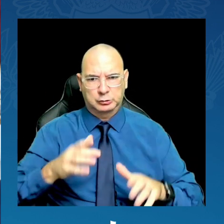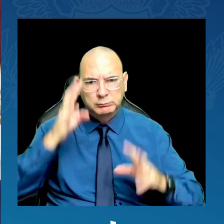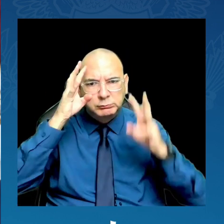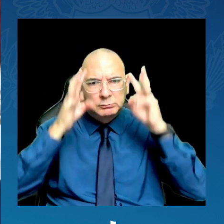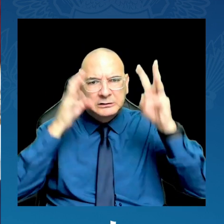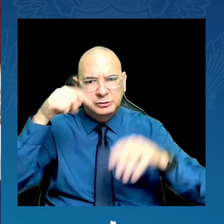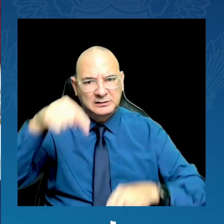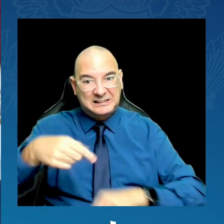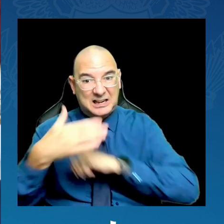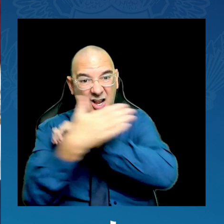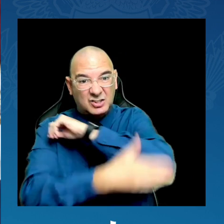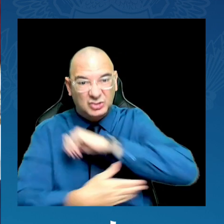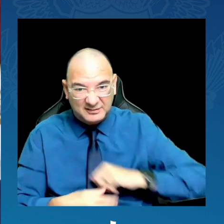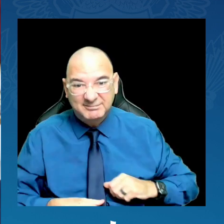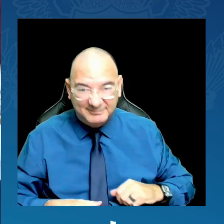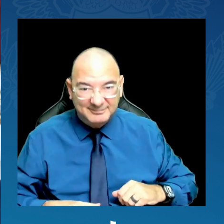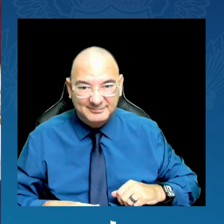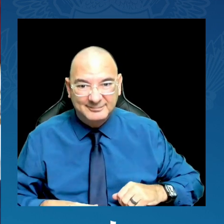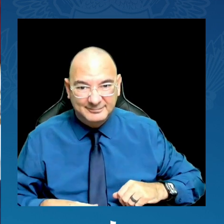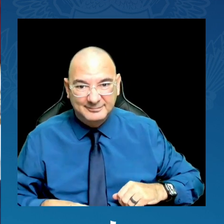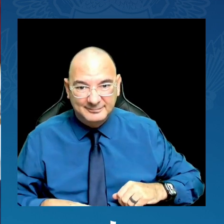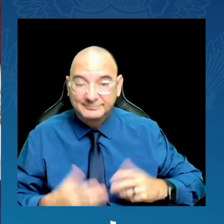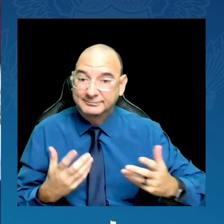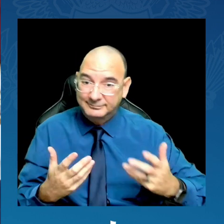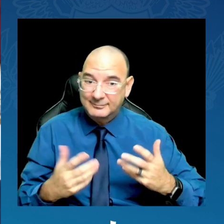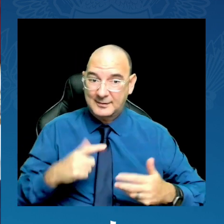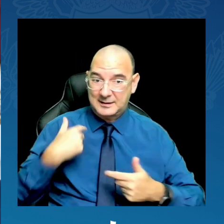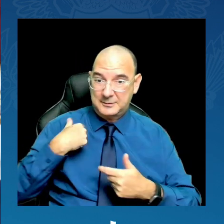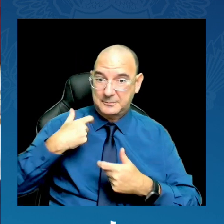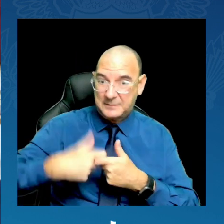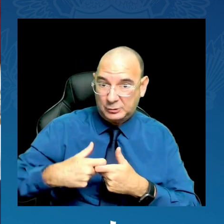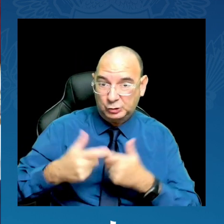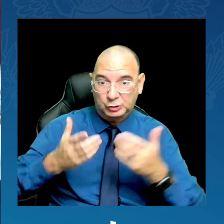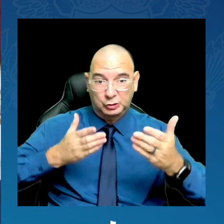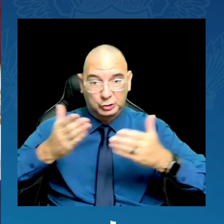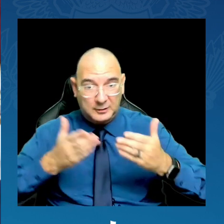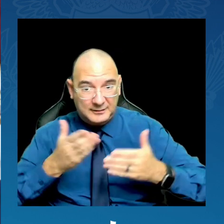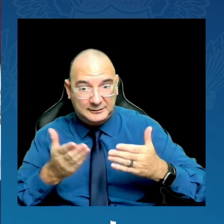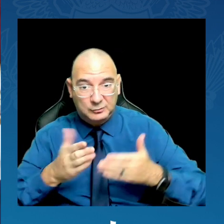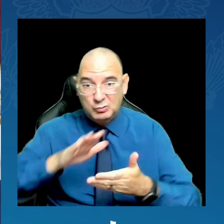As a Hispanic serving institution, Upper will help the Space Force grow